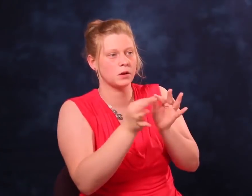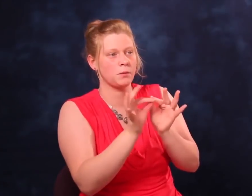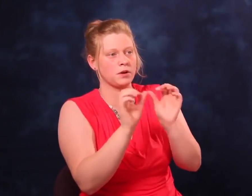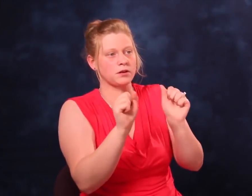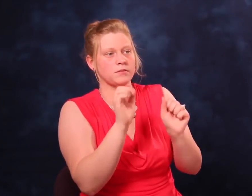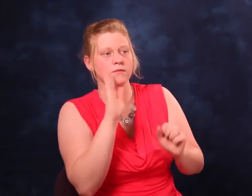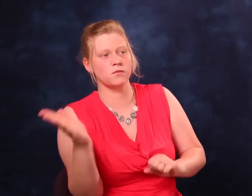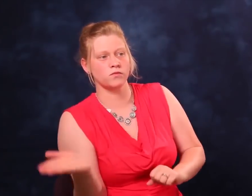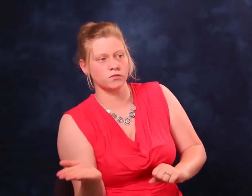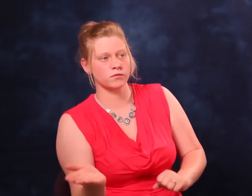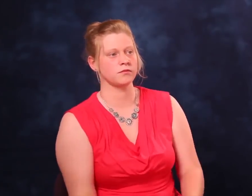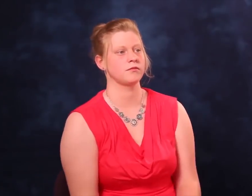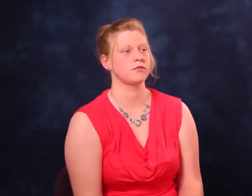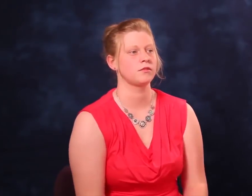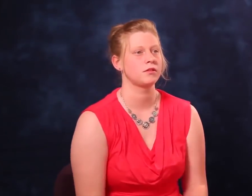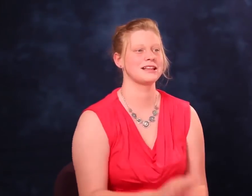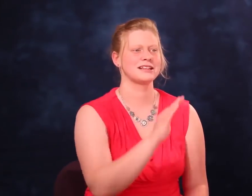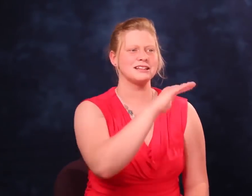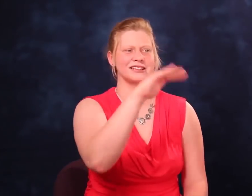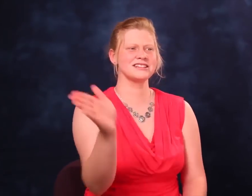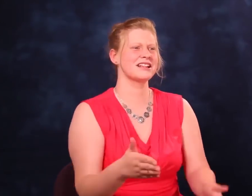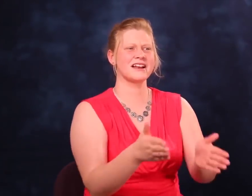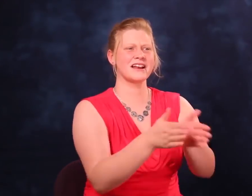interpreter be present.